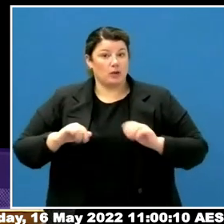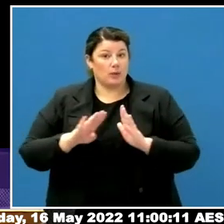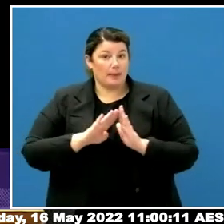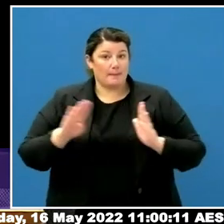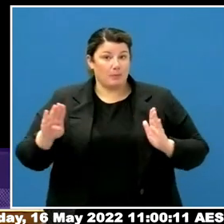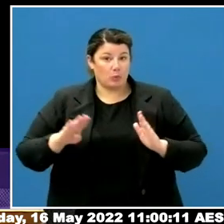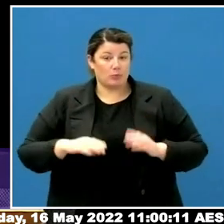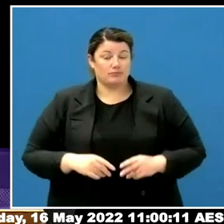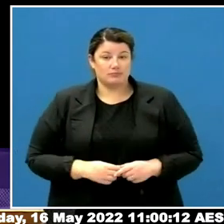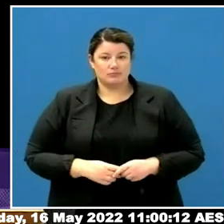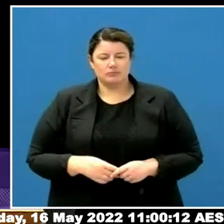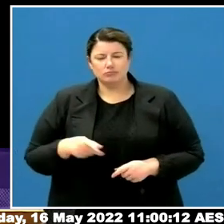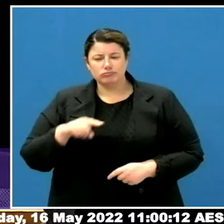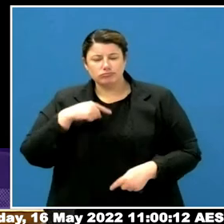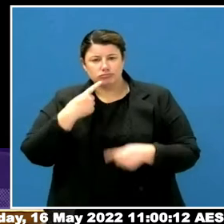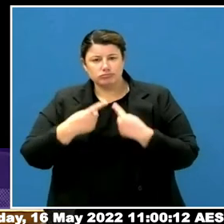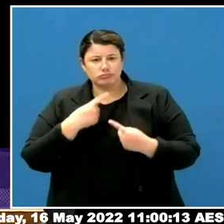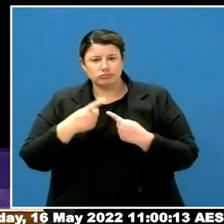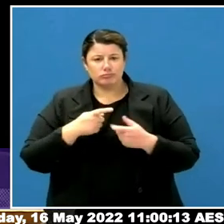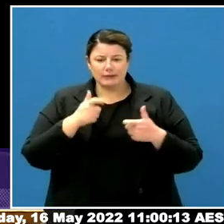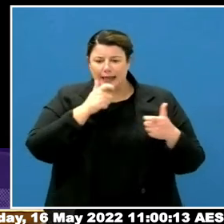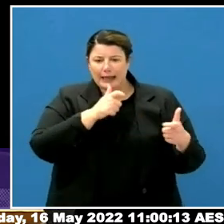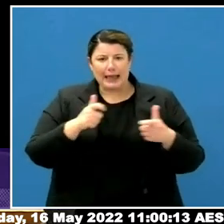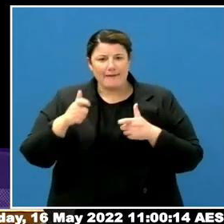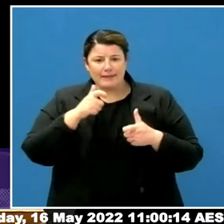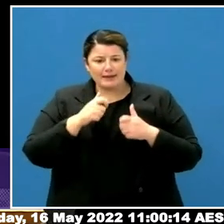Mr Allen will discuss the governance structures in place in the Board since he